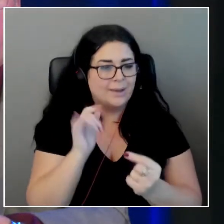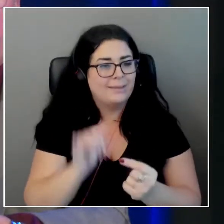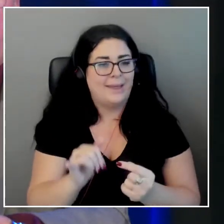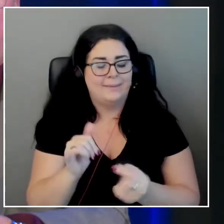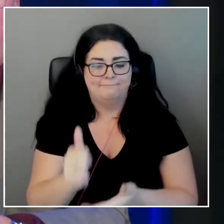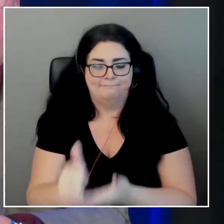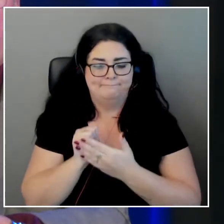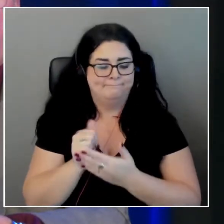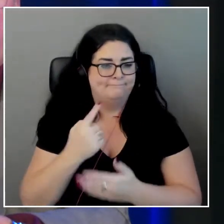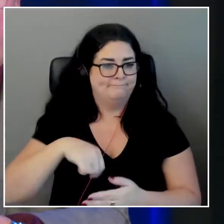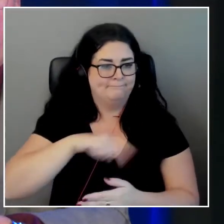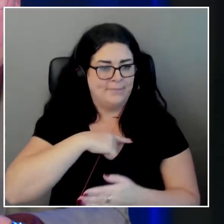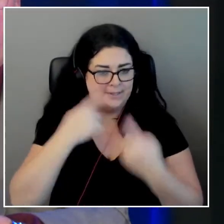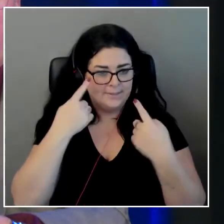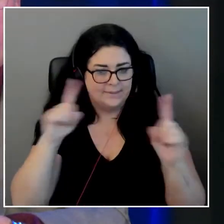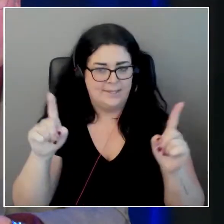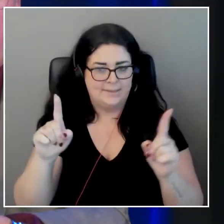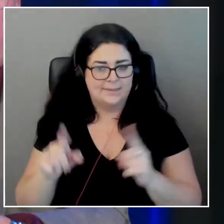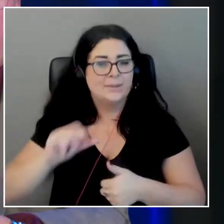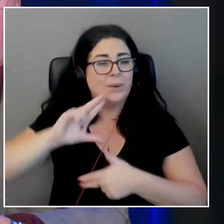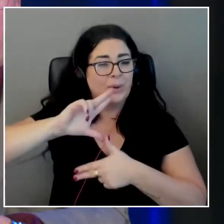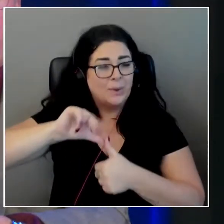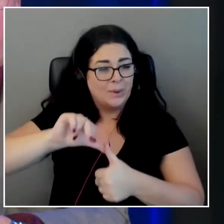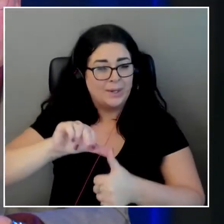Hurricane Fiona had a devastating impact on our communities.